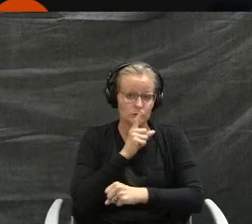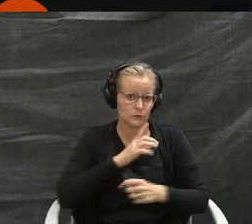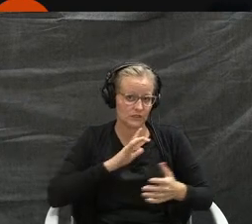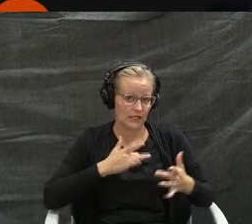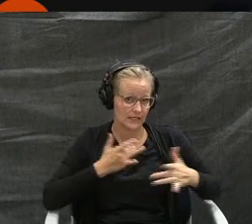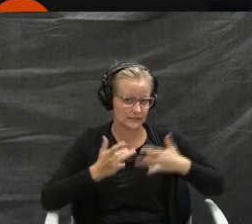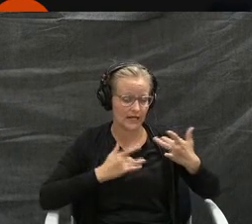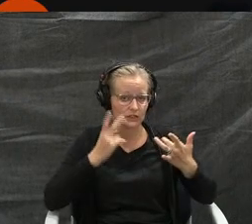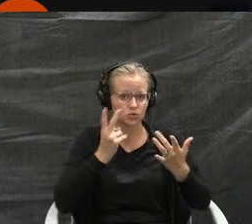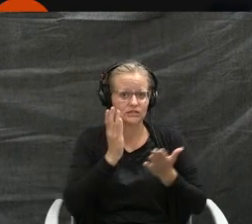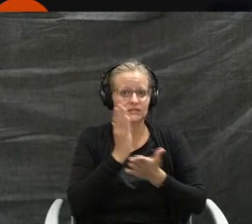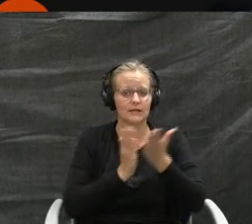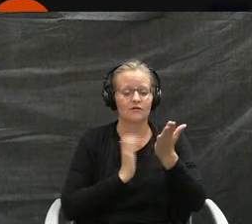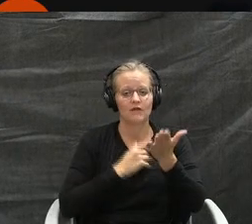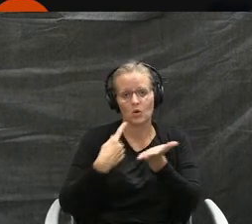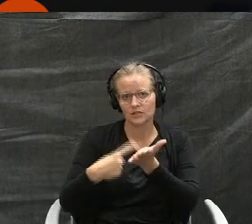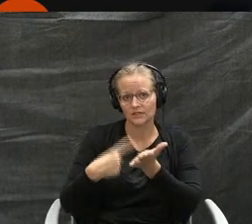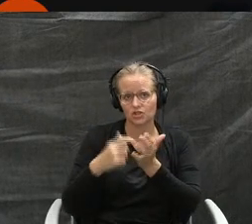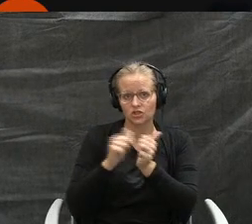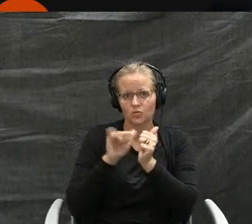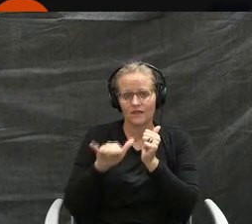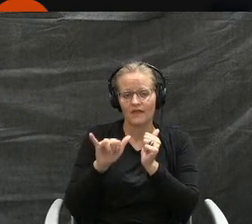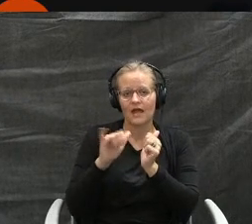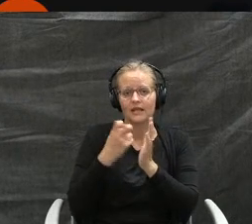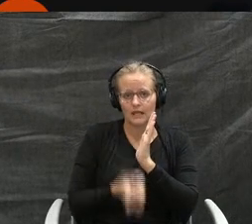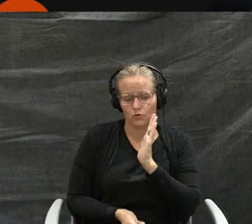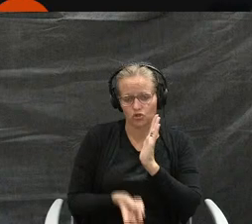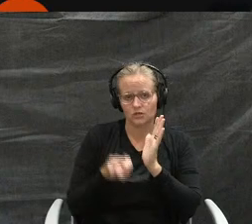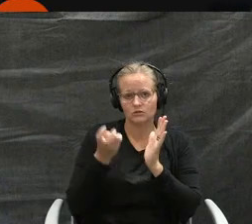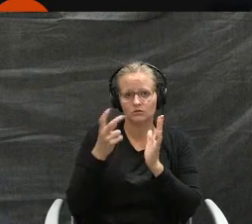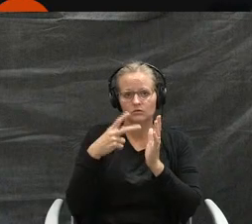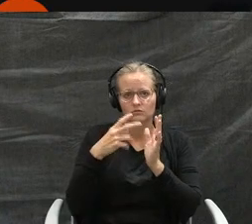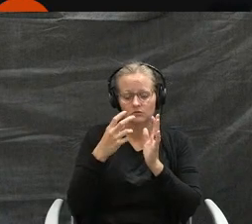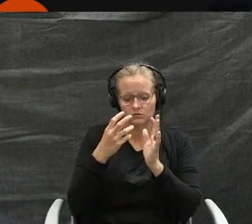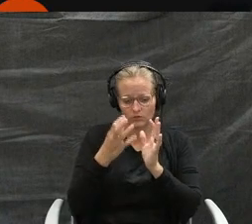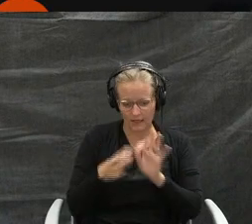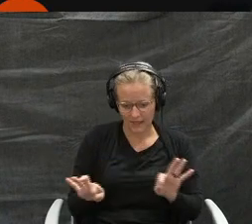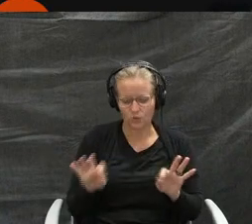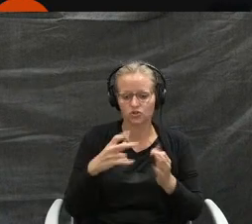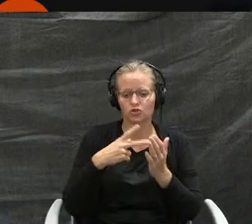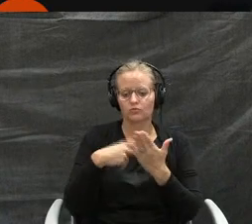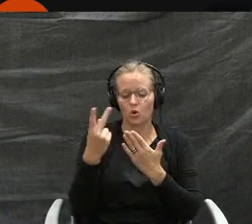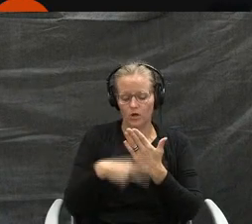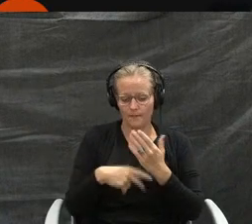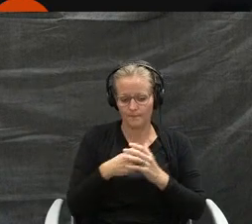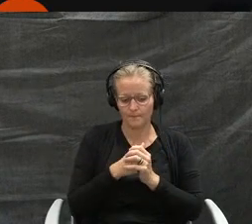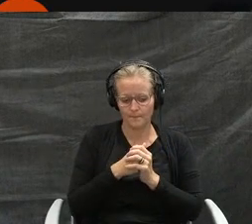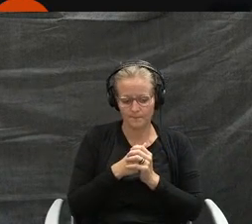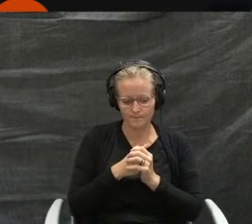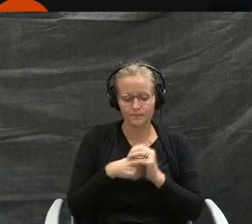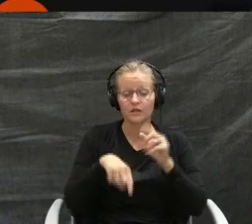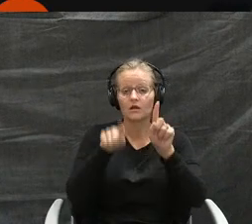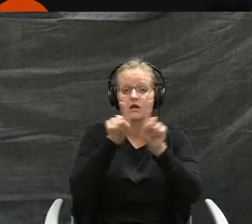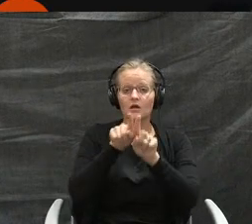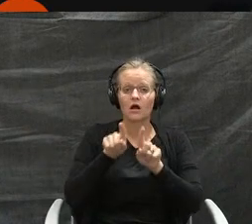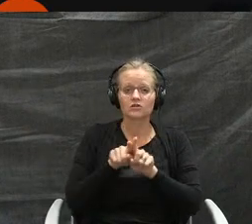those conversations that there having And Lastly account a dominant thread of the conversation about the high school was continuing to support